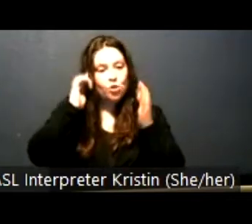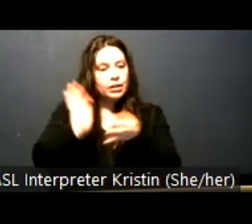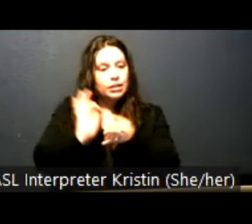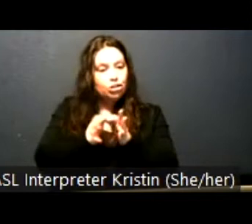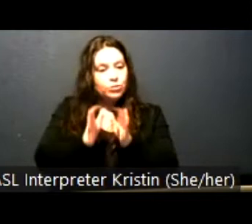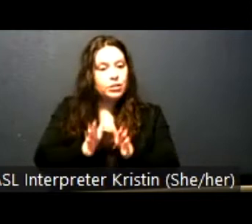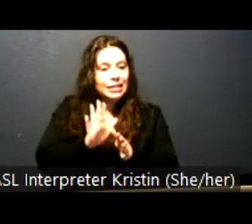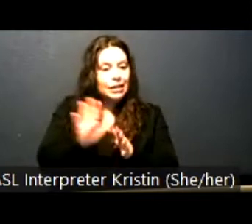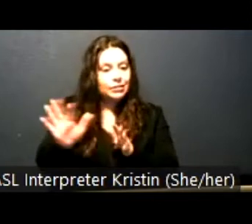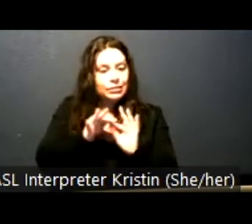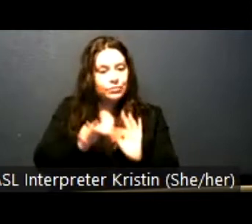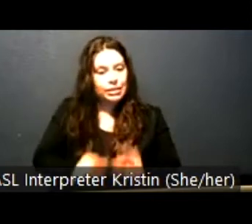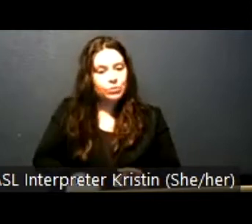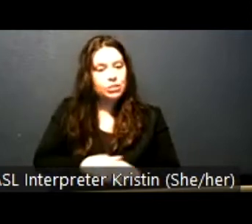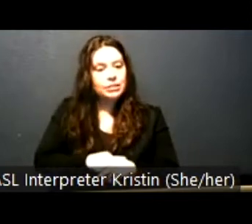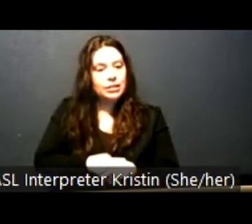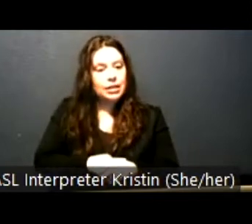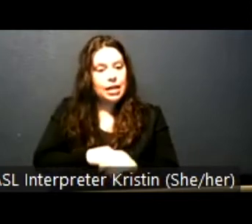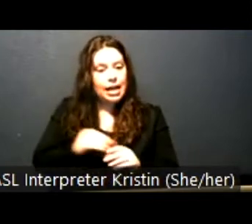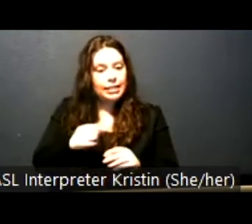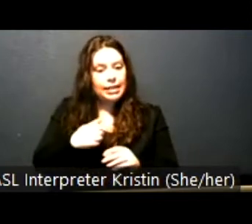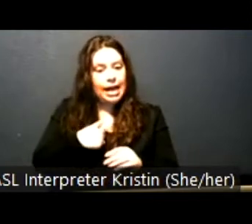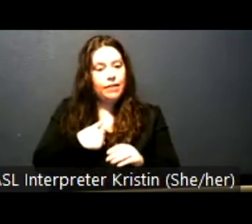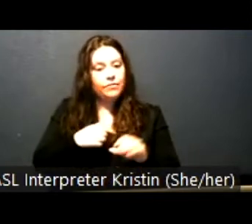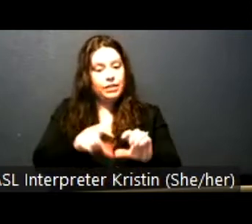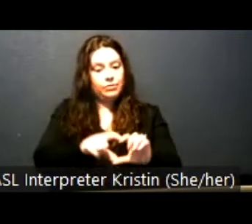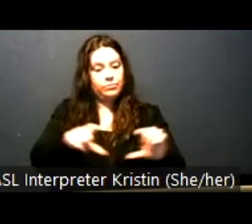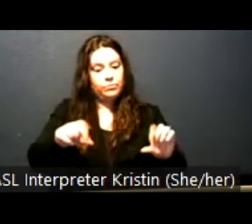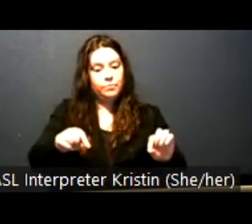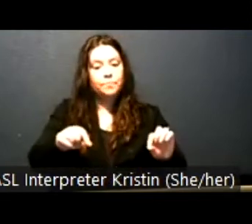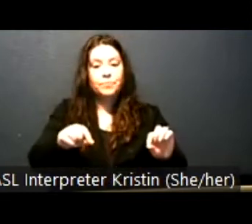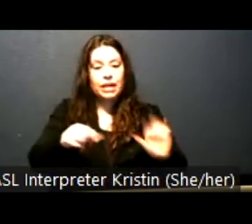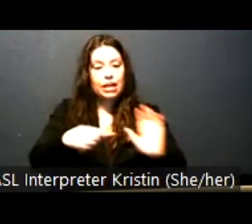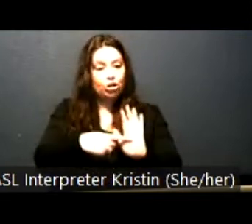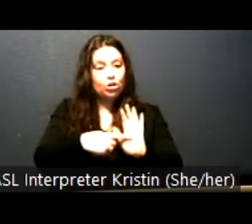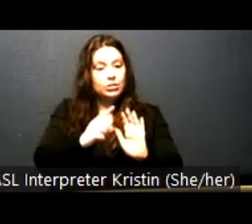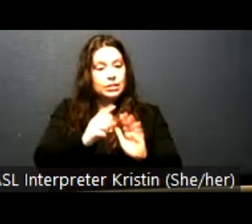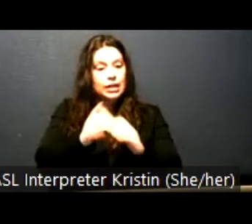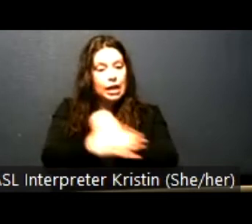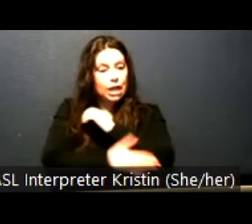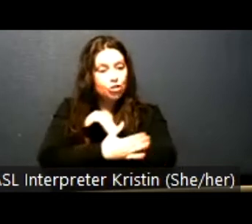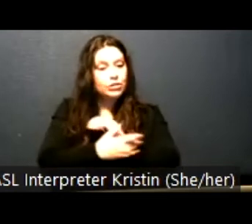was just crazy. Um, this is why I got into this field. To be able to share science in a way that